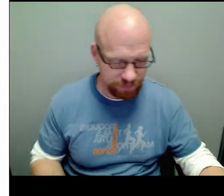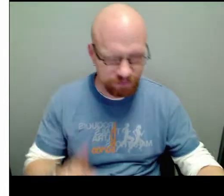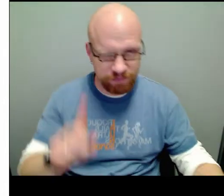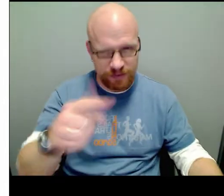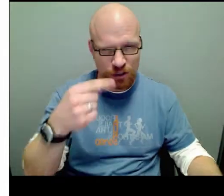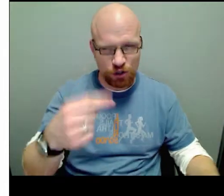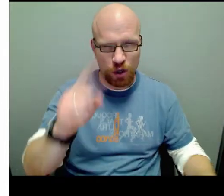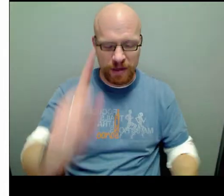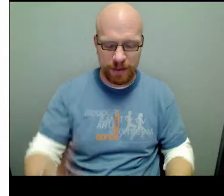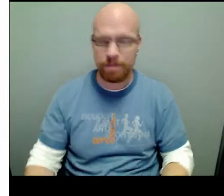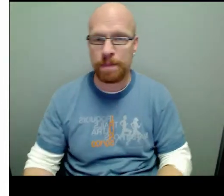So wait a minute.